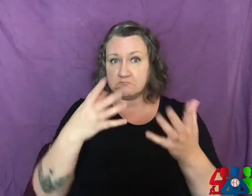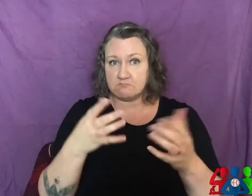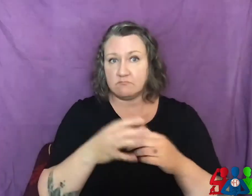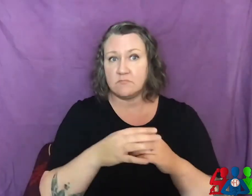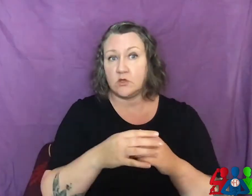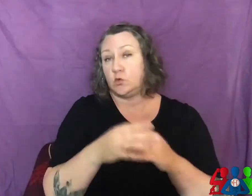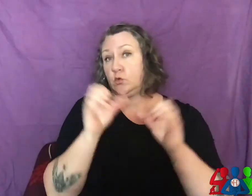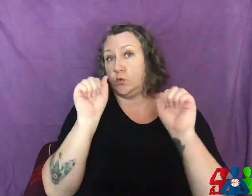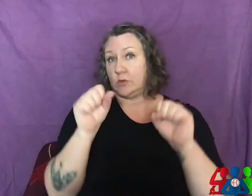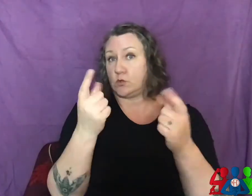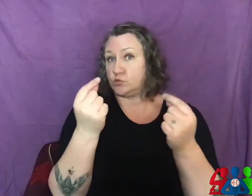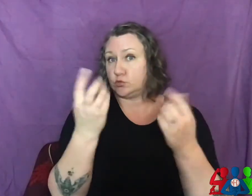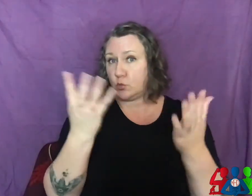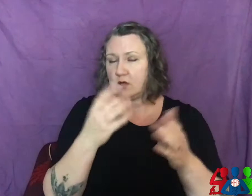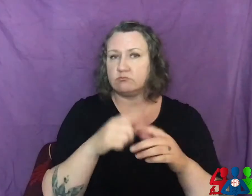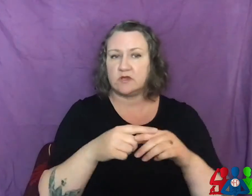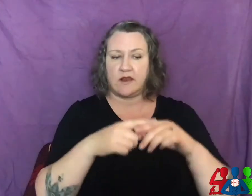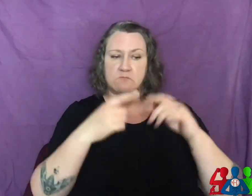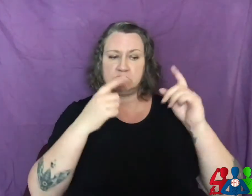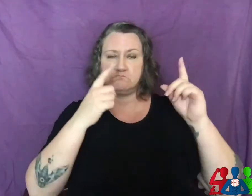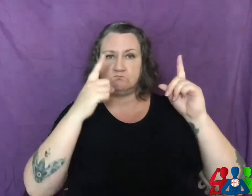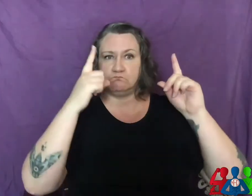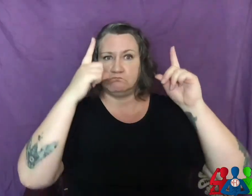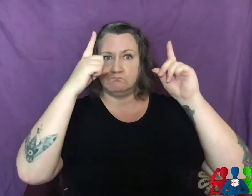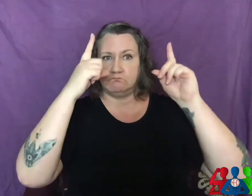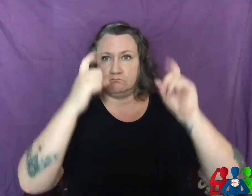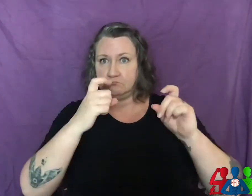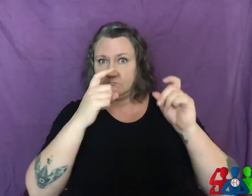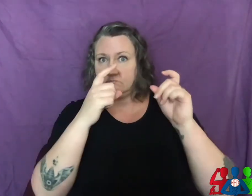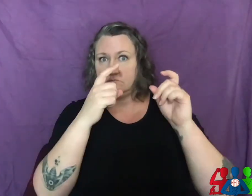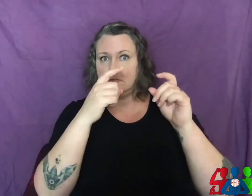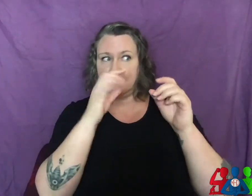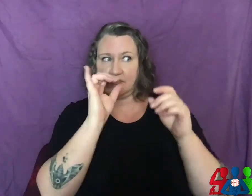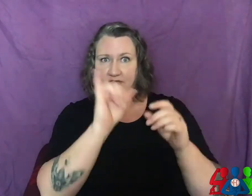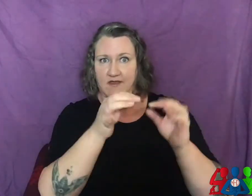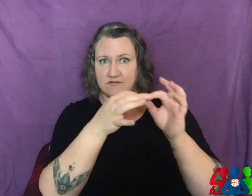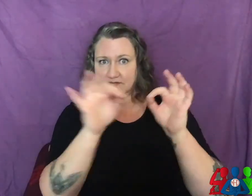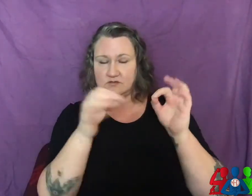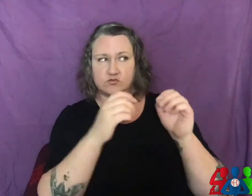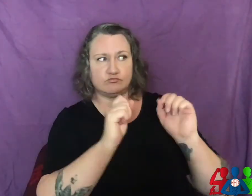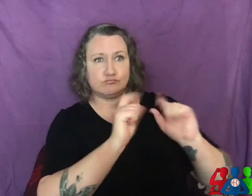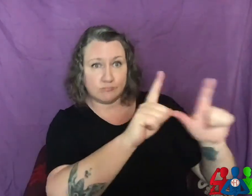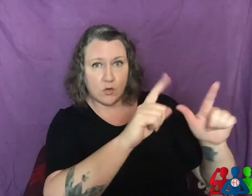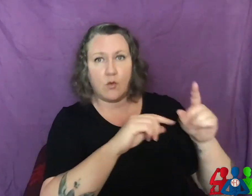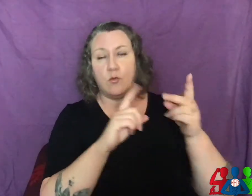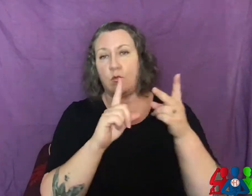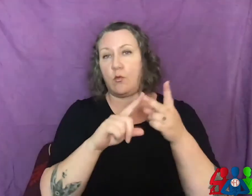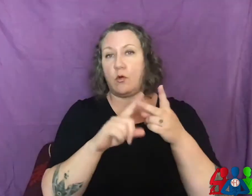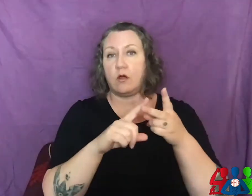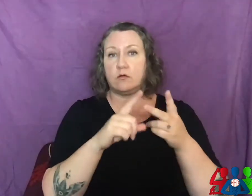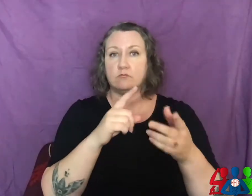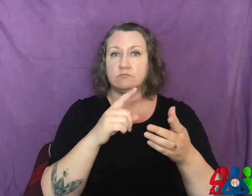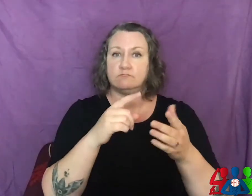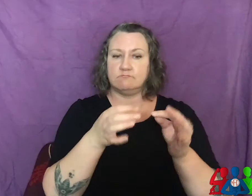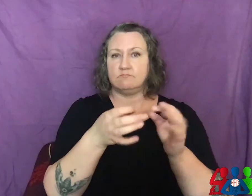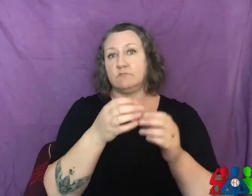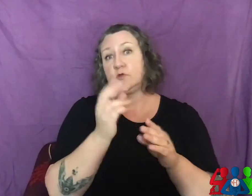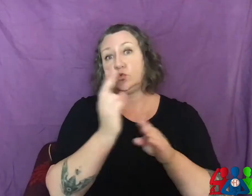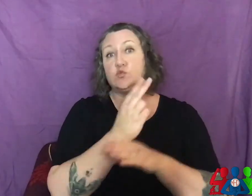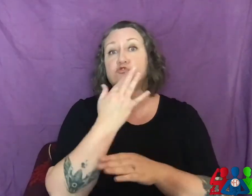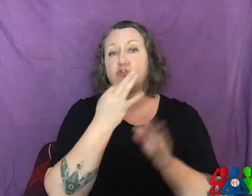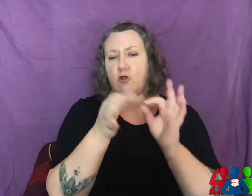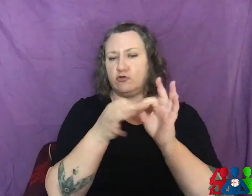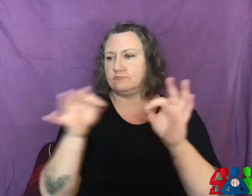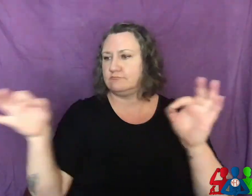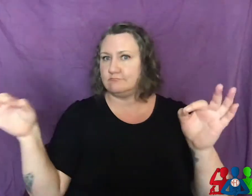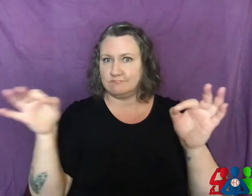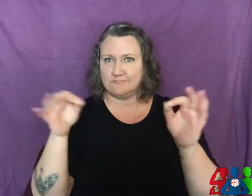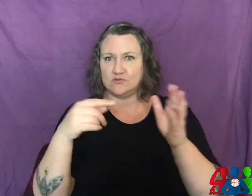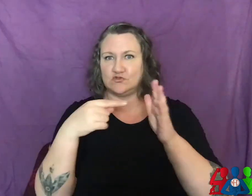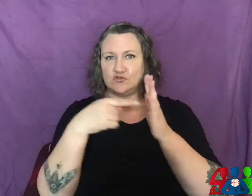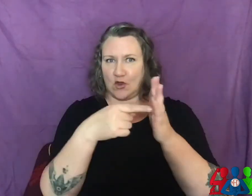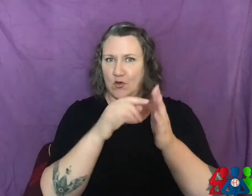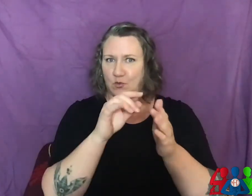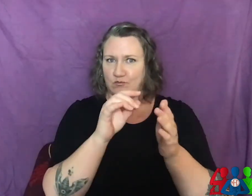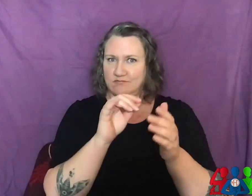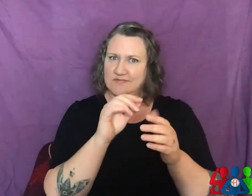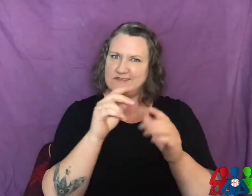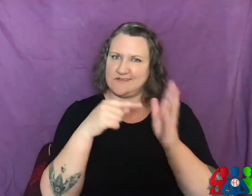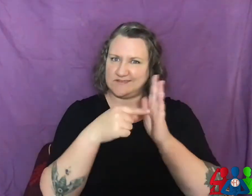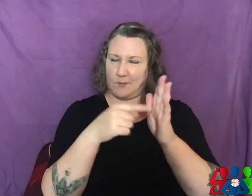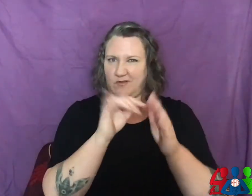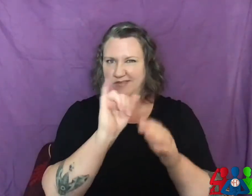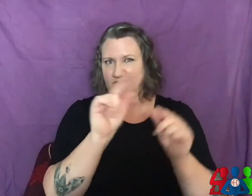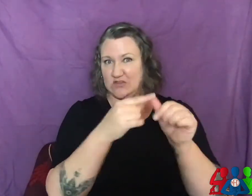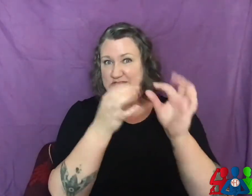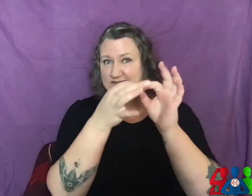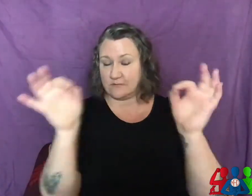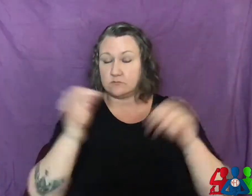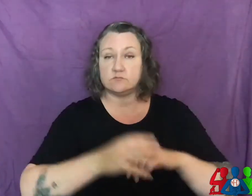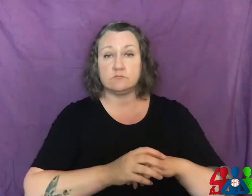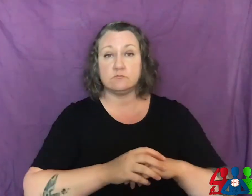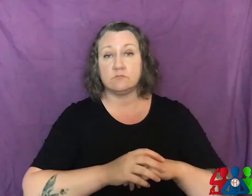subject verb pairs, what you could do is take a picture of a sentence or use color to show an